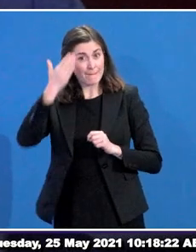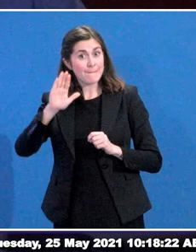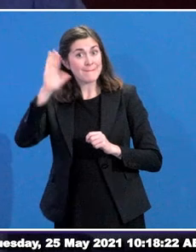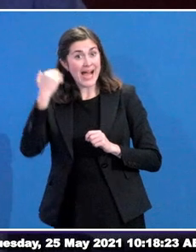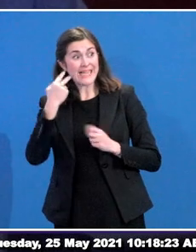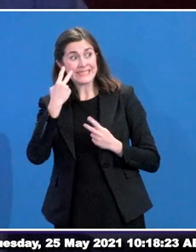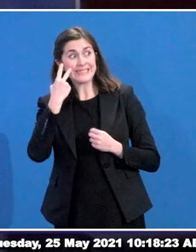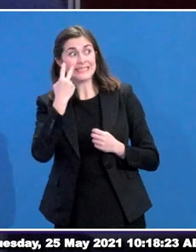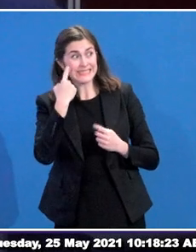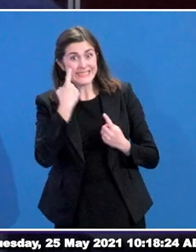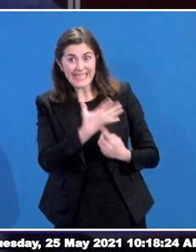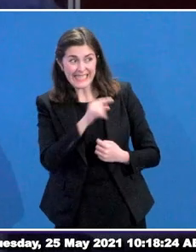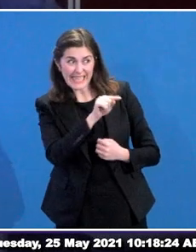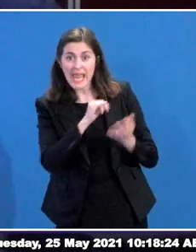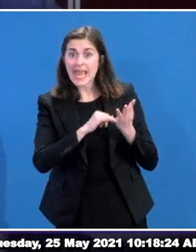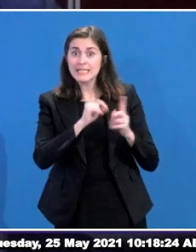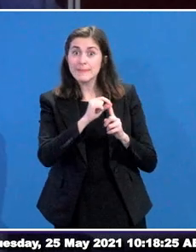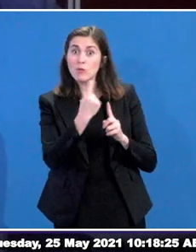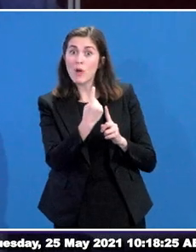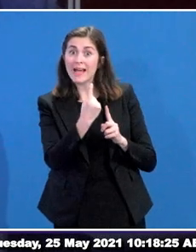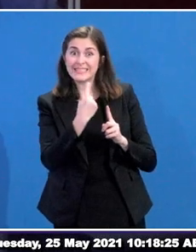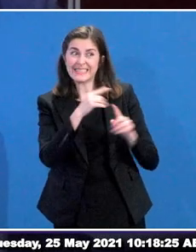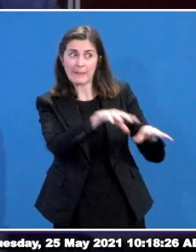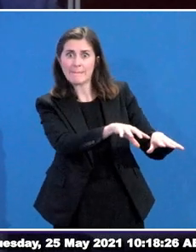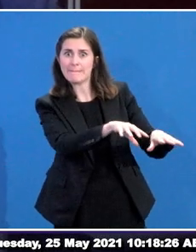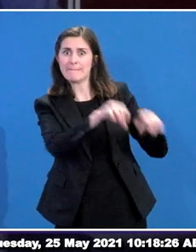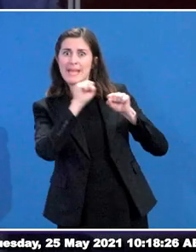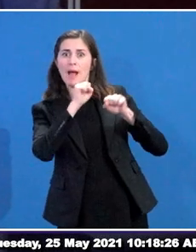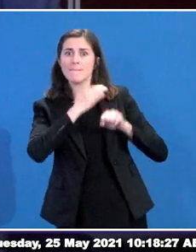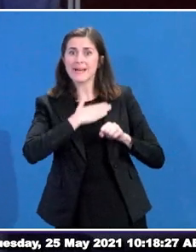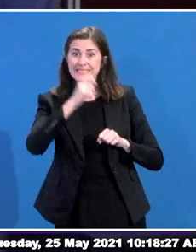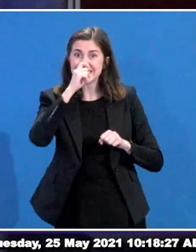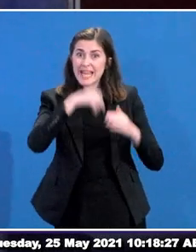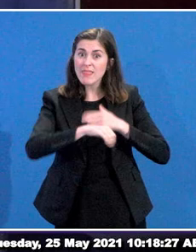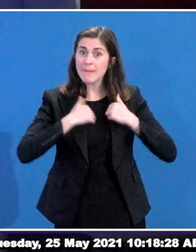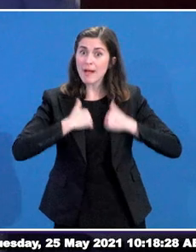pick up Melissa out of the bathroom, which I'm not sure if you would like me to talk about.